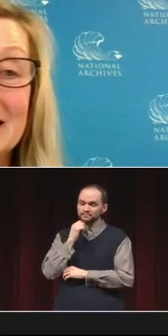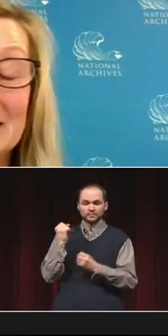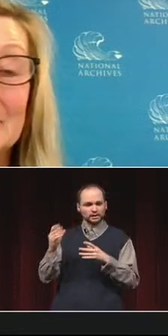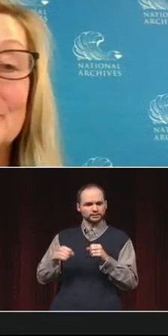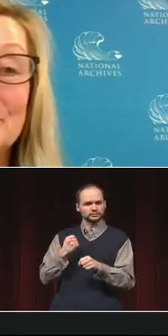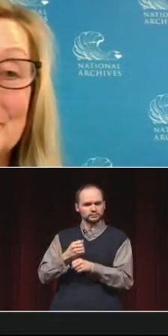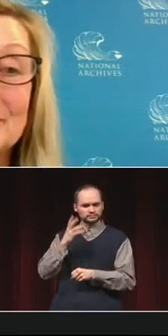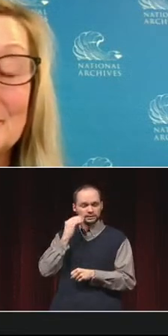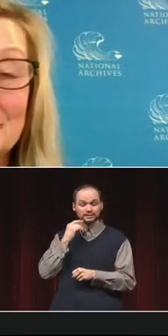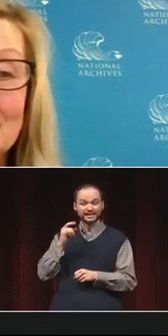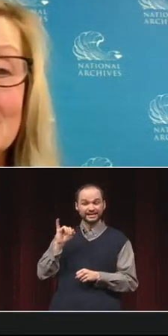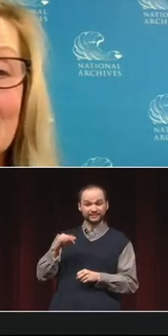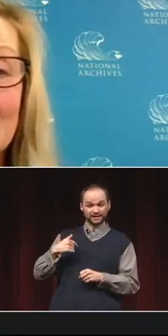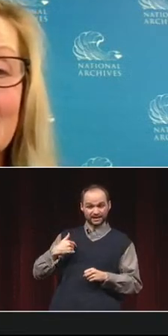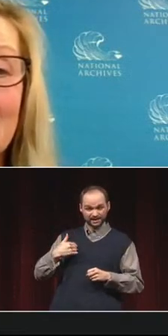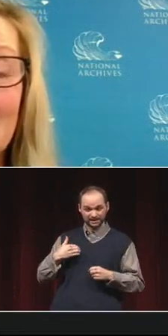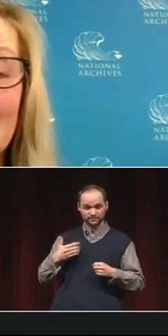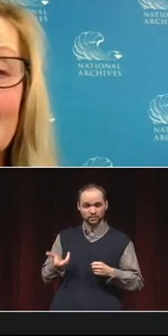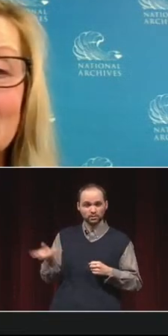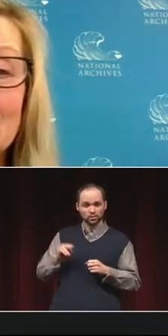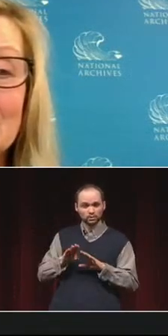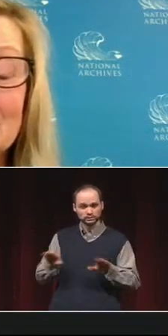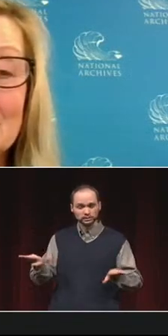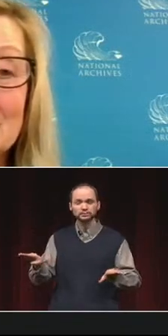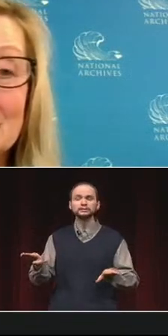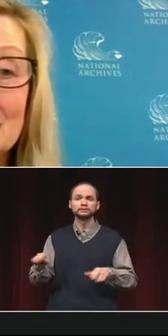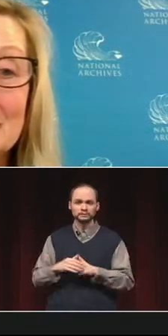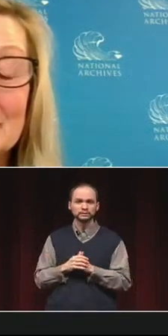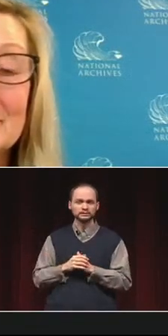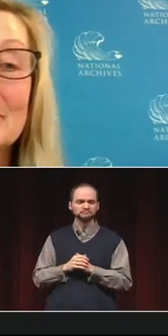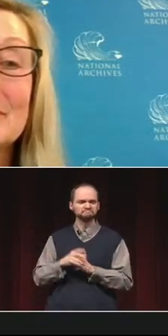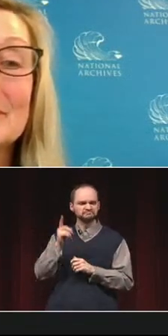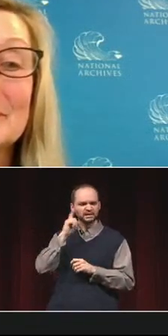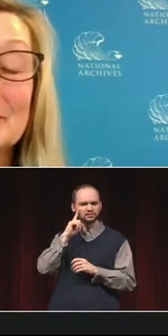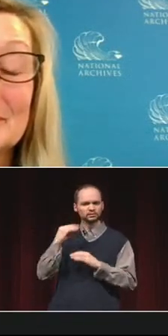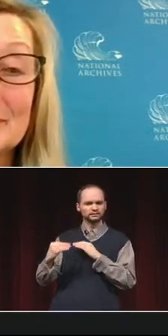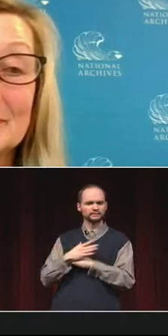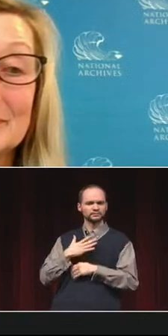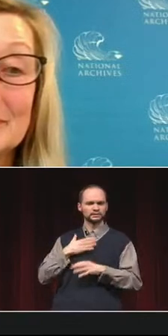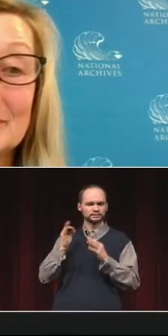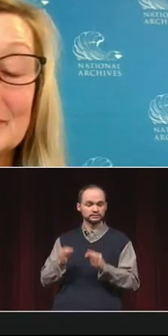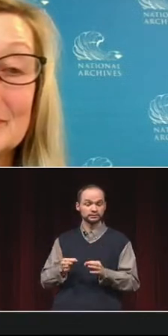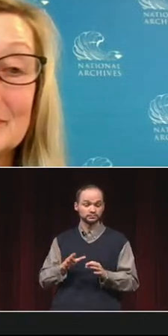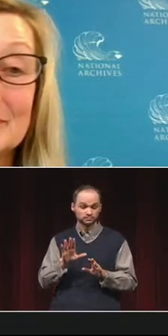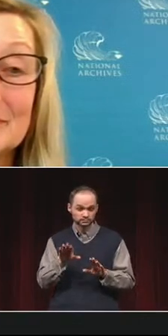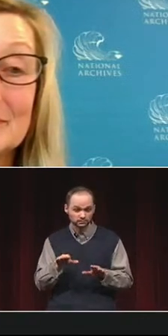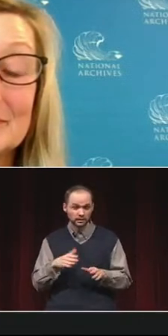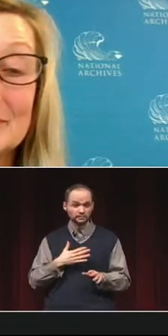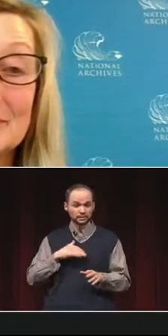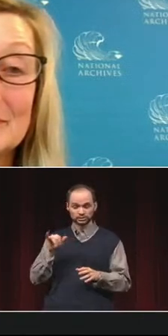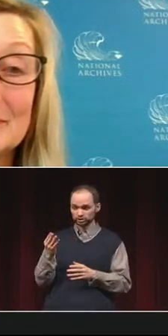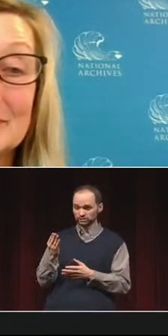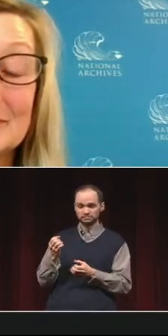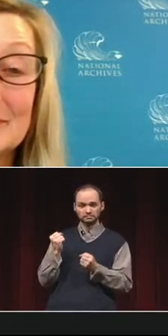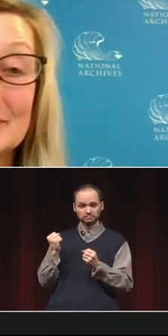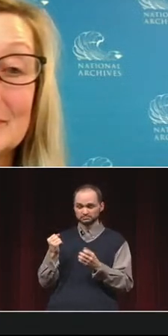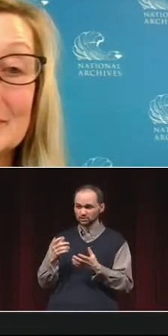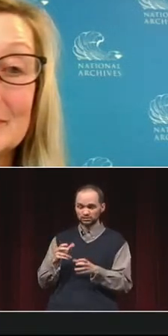definitely. And I lost many jobs because of this. My husband continued to work at the base,